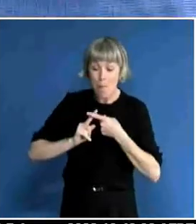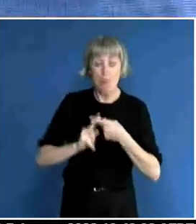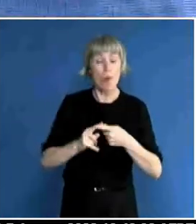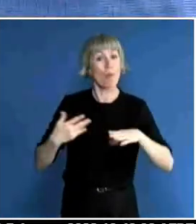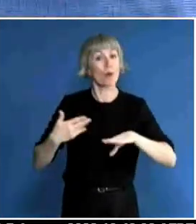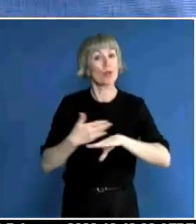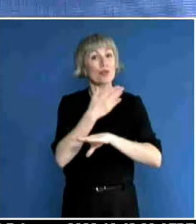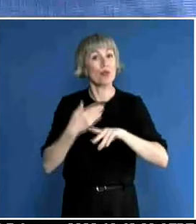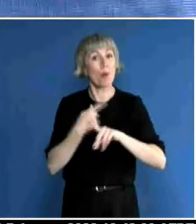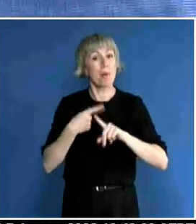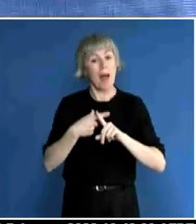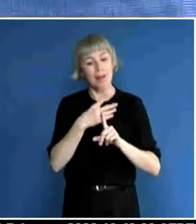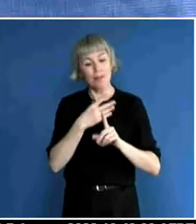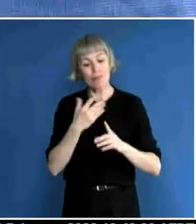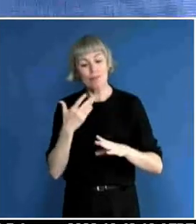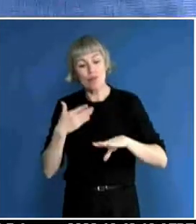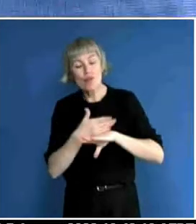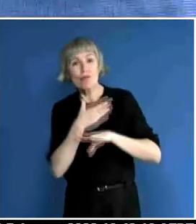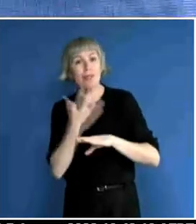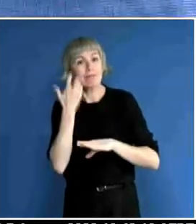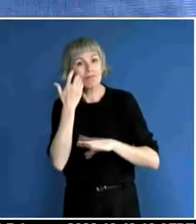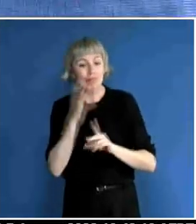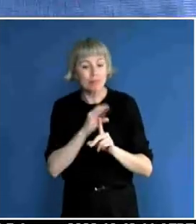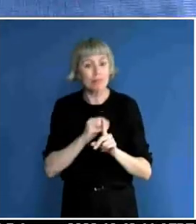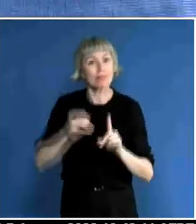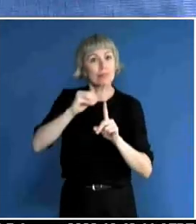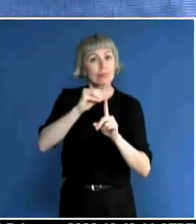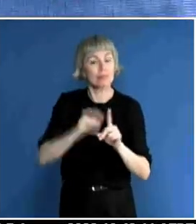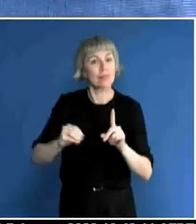And she hasn't had a permanent job for around 25 years.